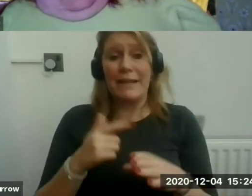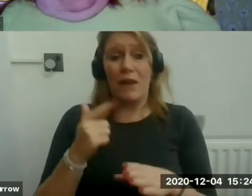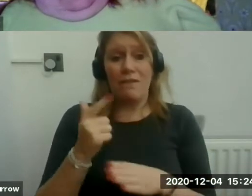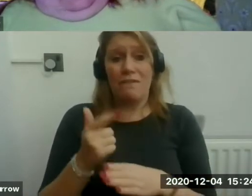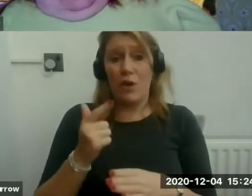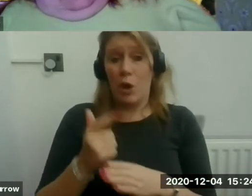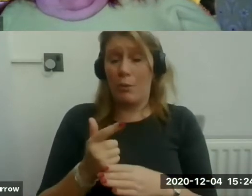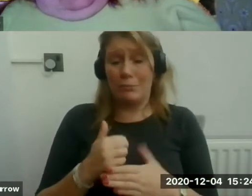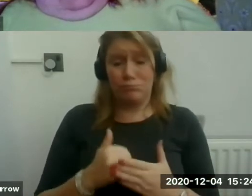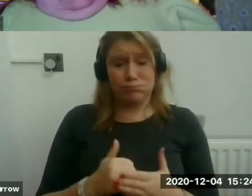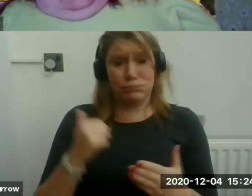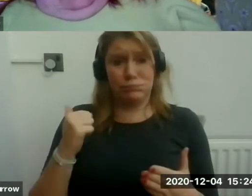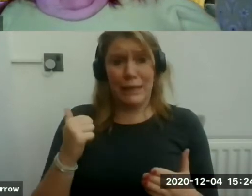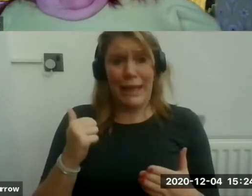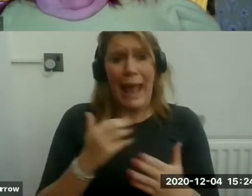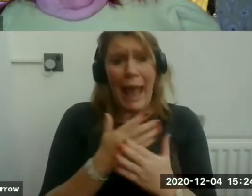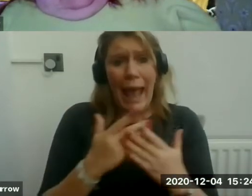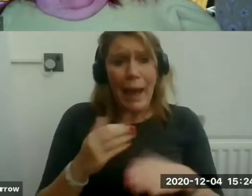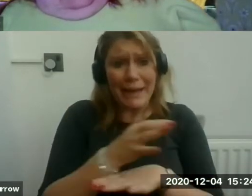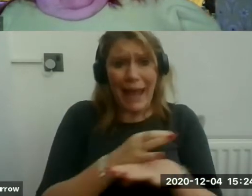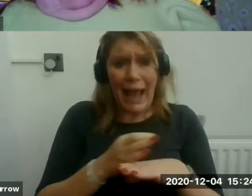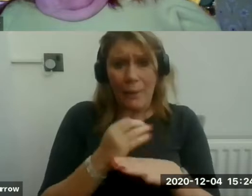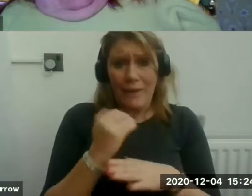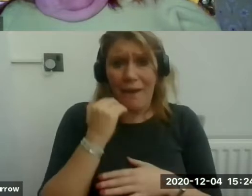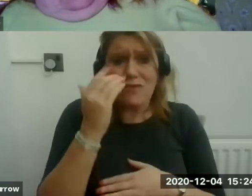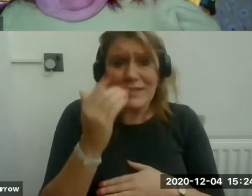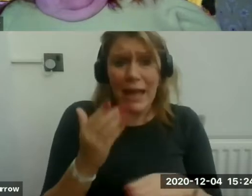hours a day were you working on it, Vici?